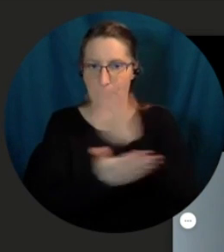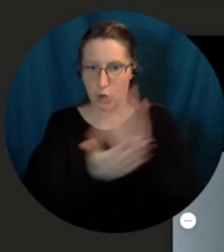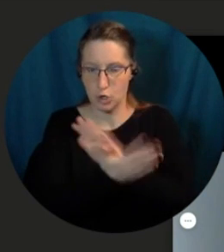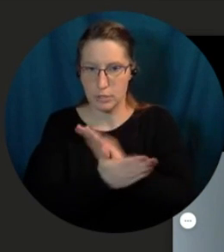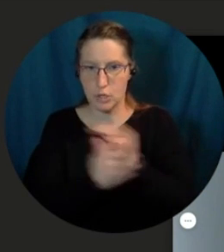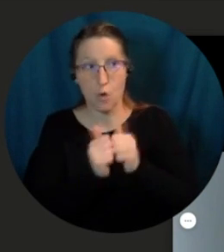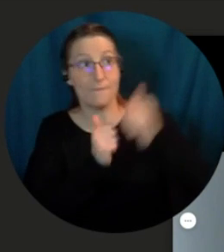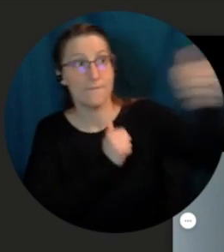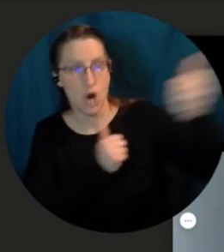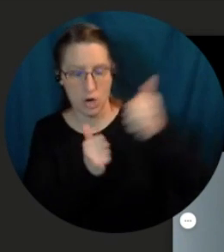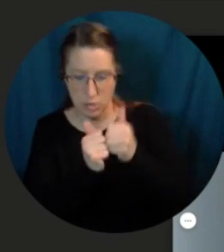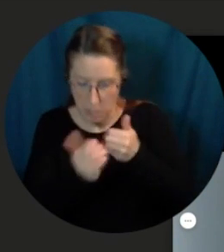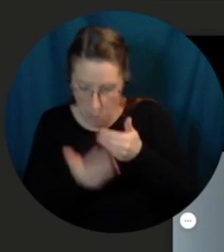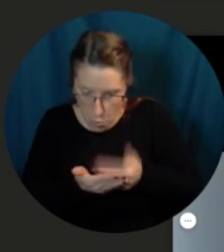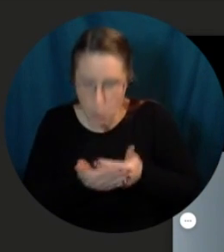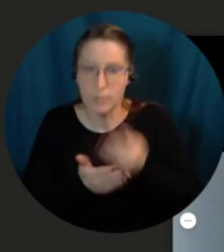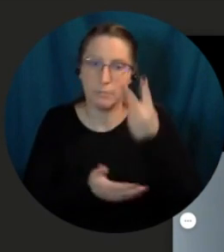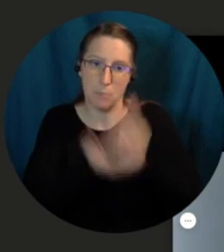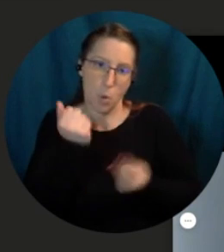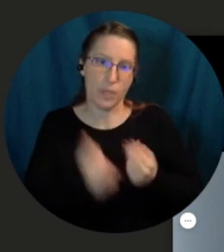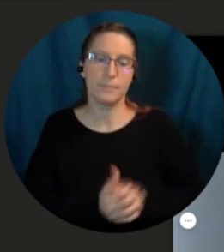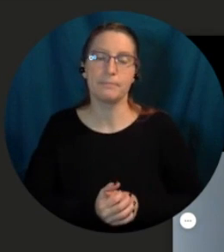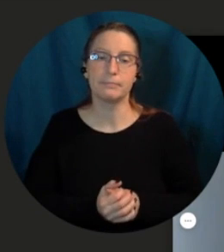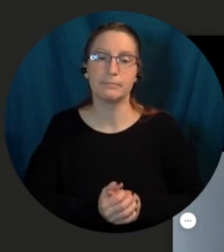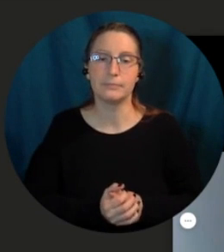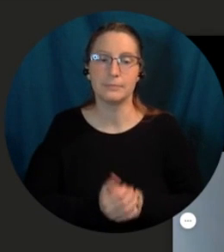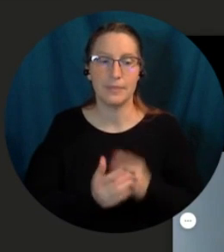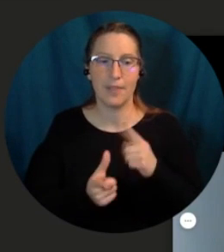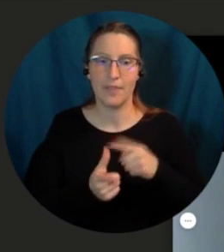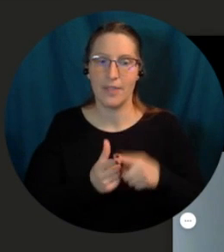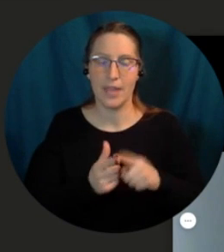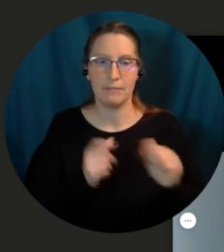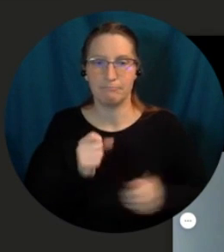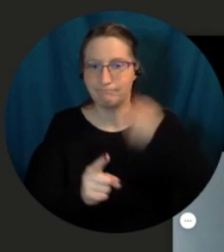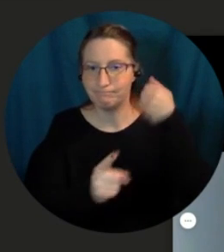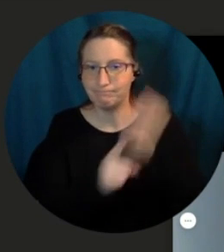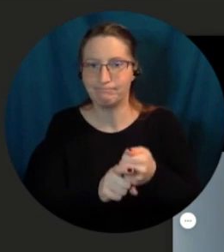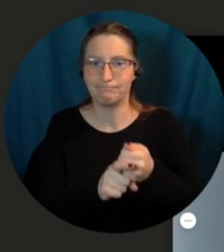And once we were transitioned into the virtual learning